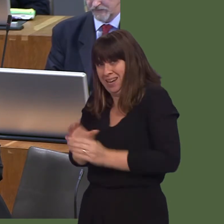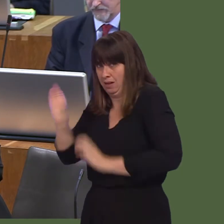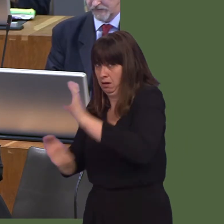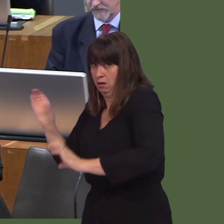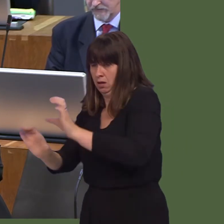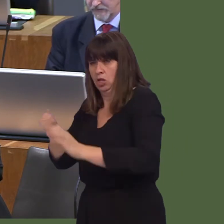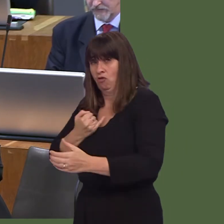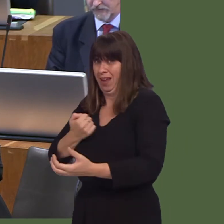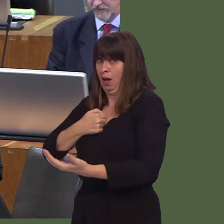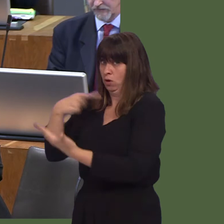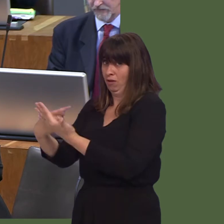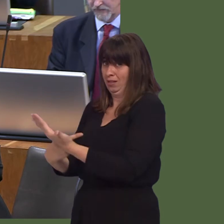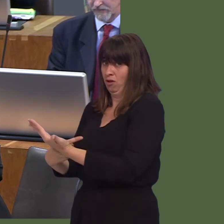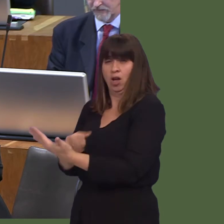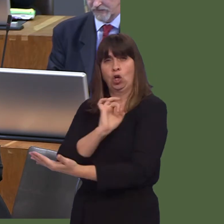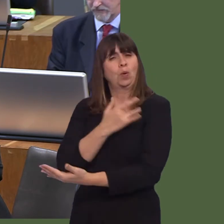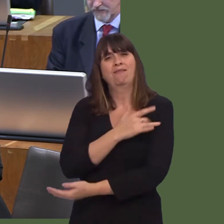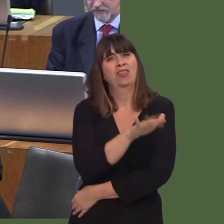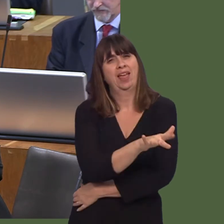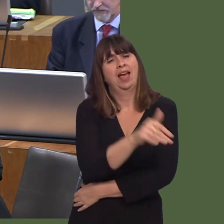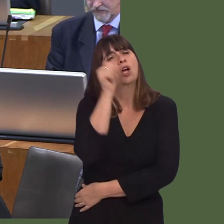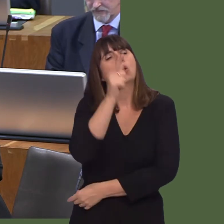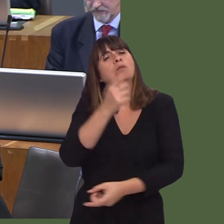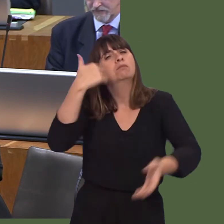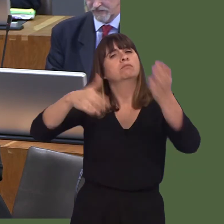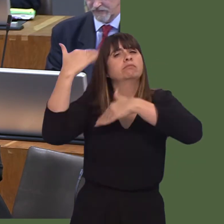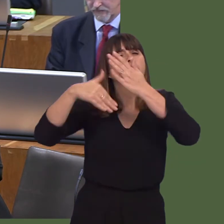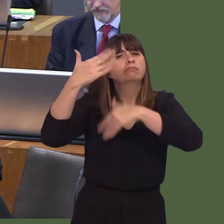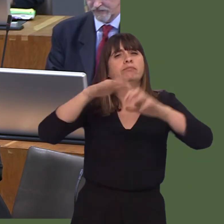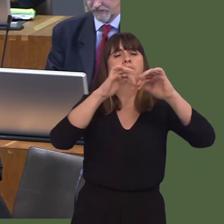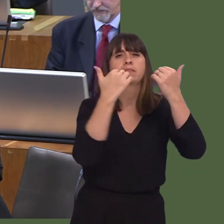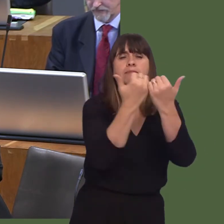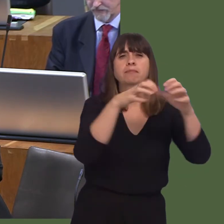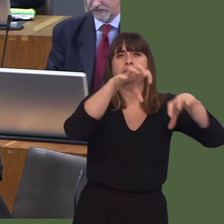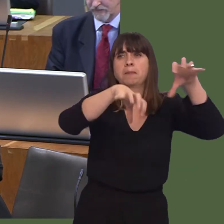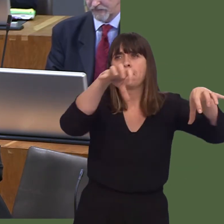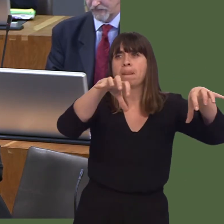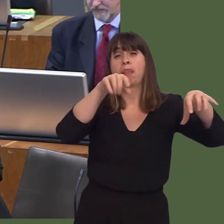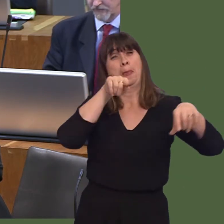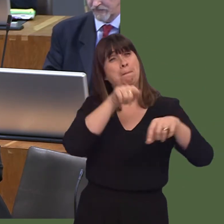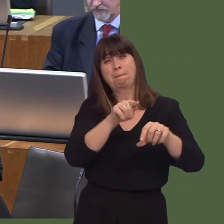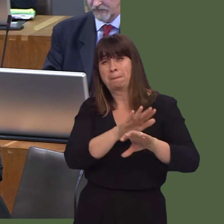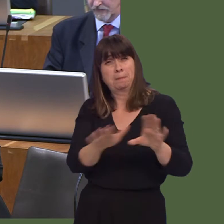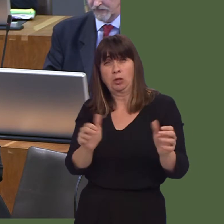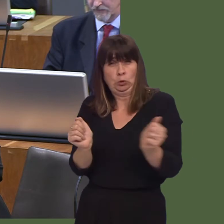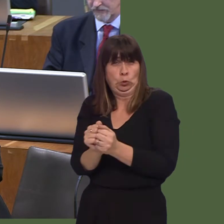Cadw's funding stream for repairs to historic buildings is focused on community assets, and therefore a flood alleviation scheme for Gwydir would not meet the criteria.